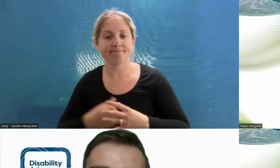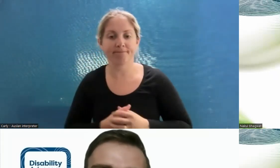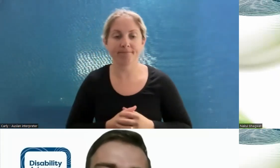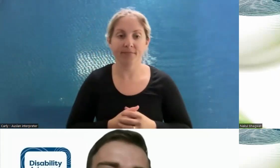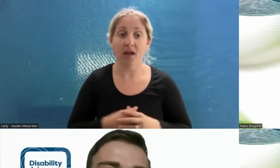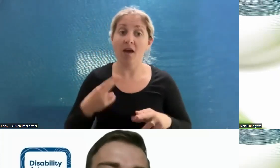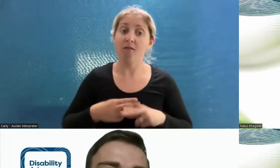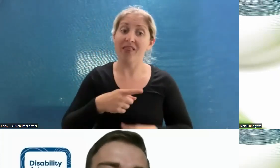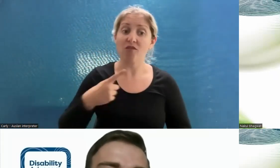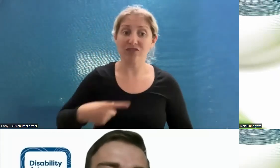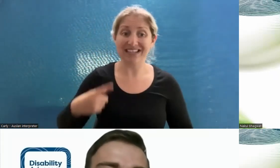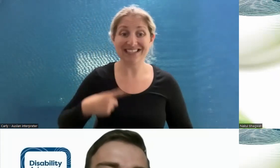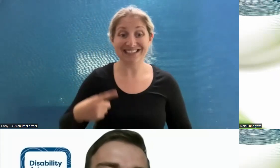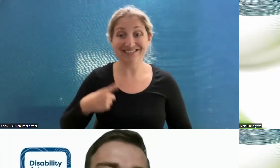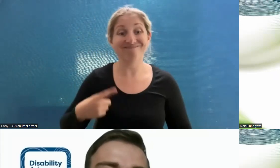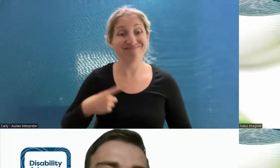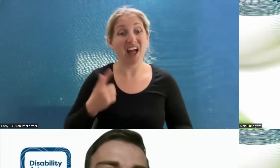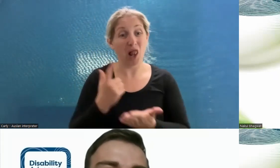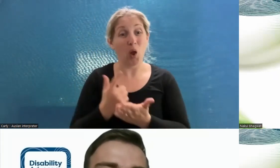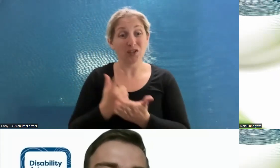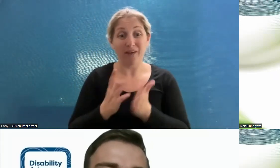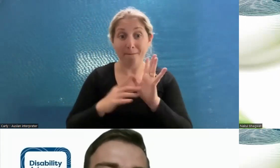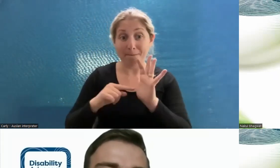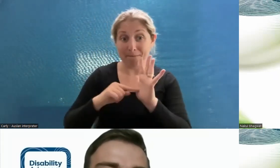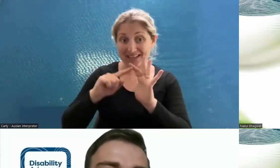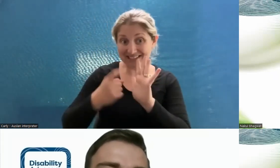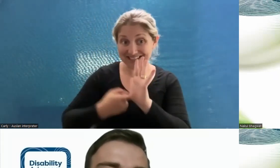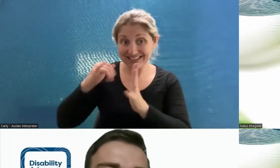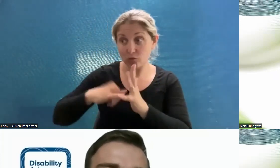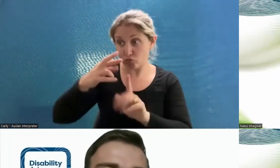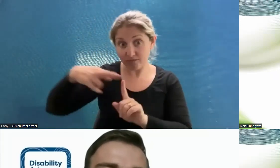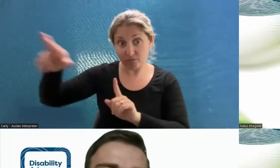For that reason, a lot of the matters that we have seen go through the process are typically